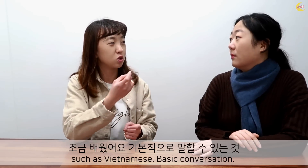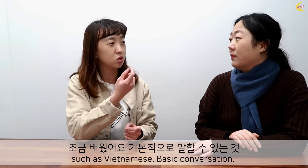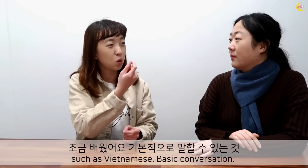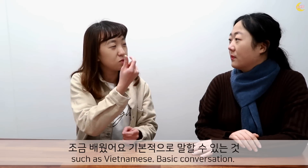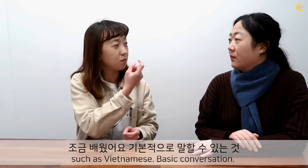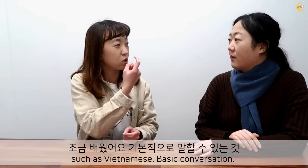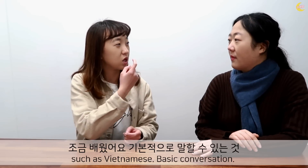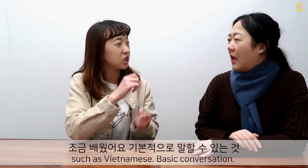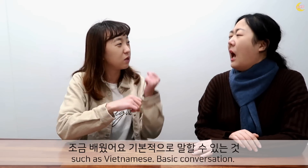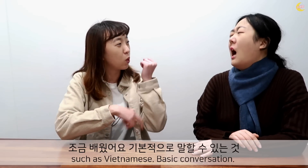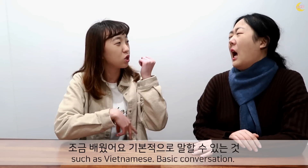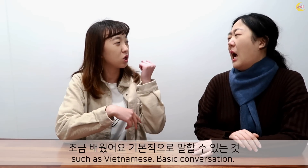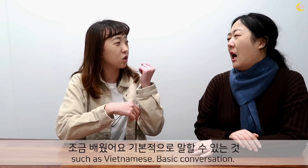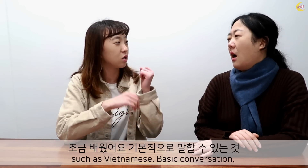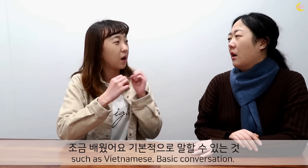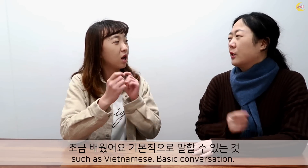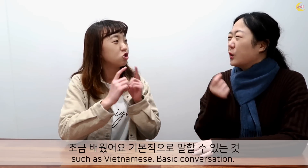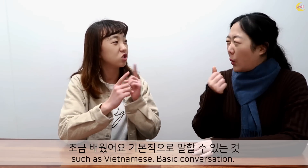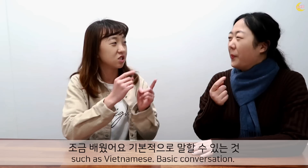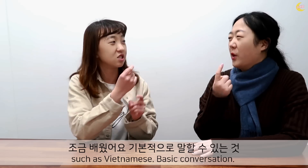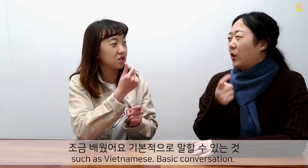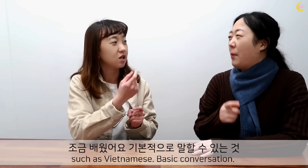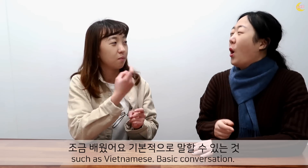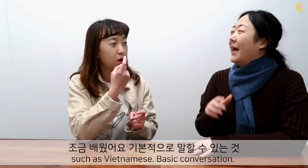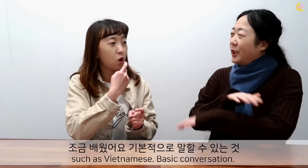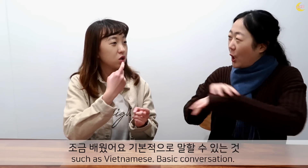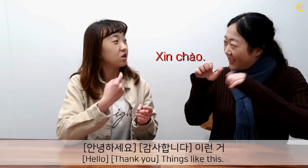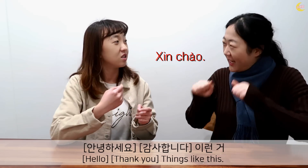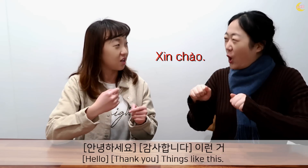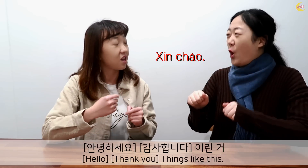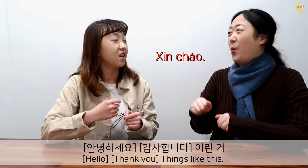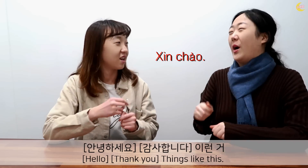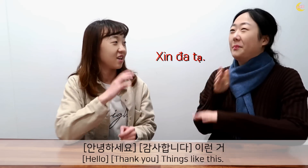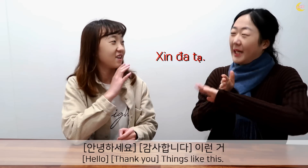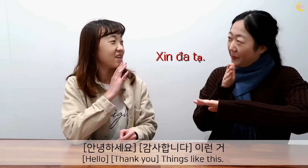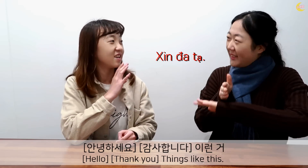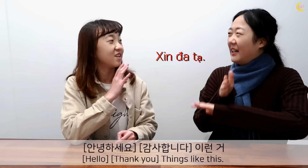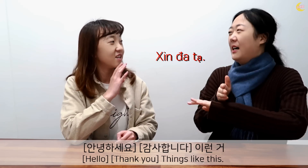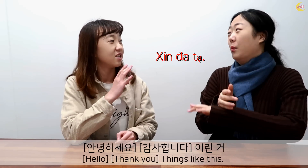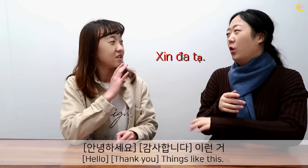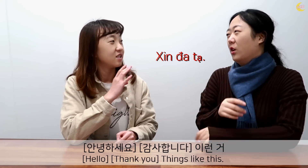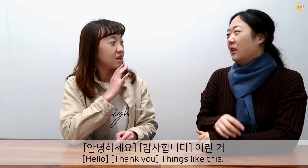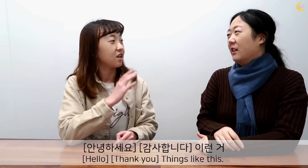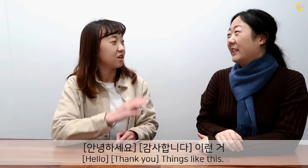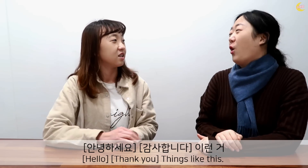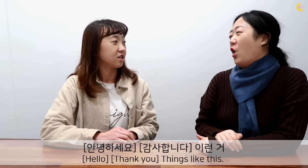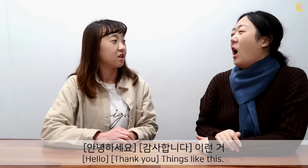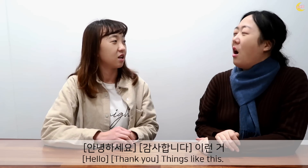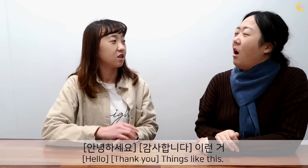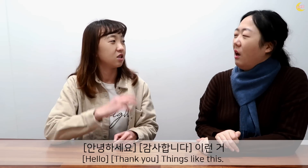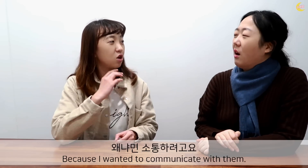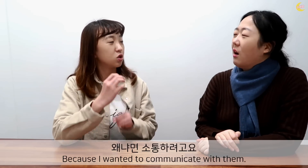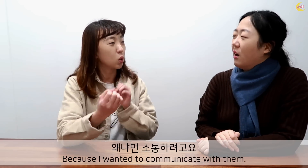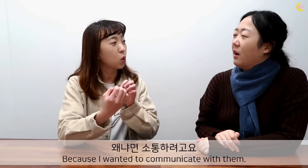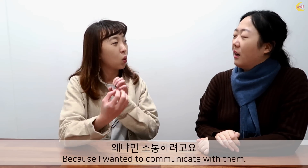such as Vietnamese. Basic conversation. Hello. Thank you. Things like this.